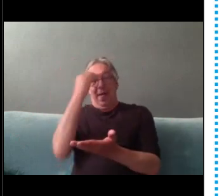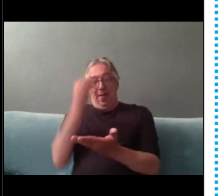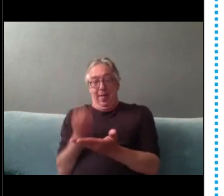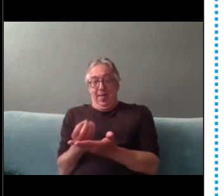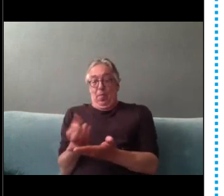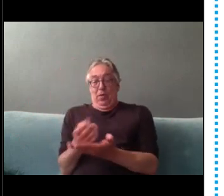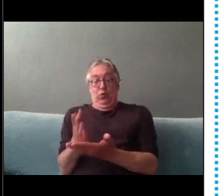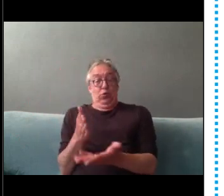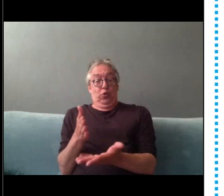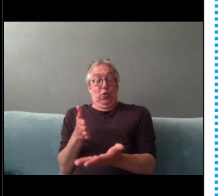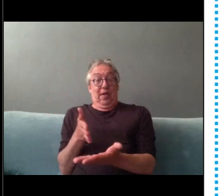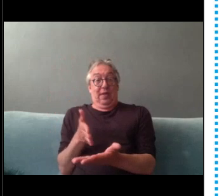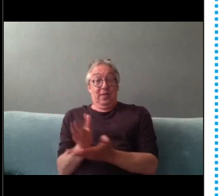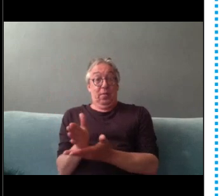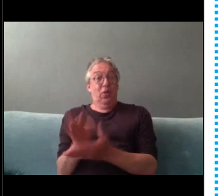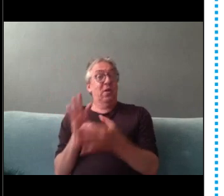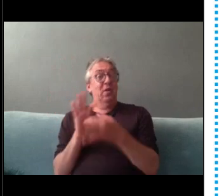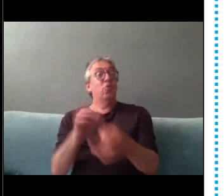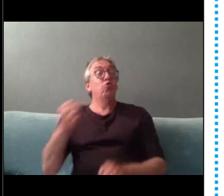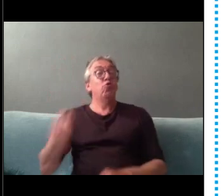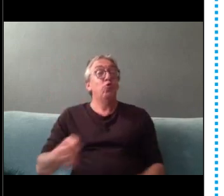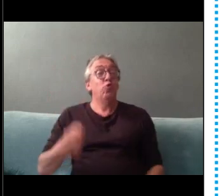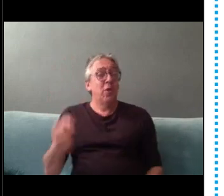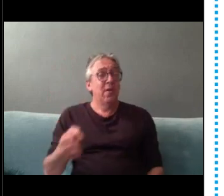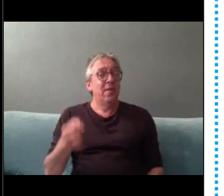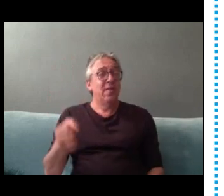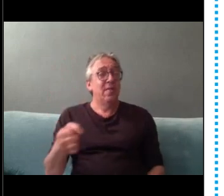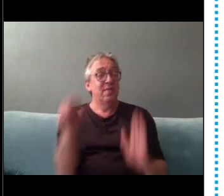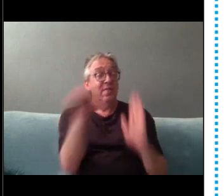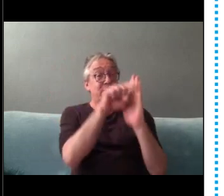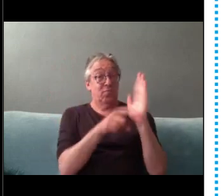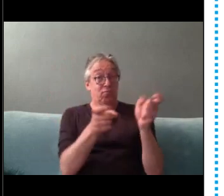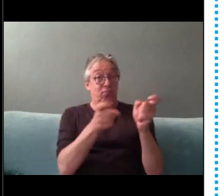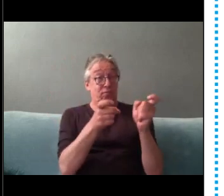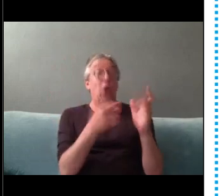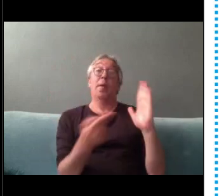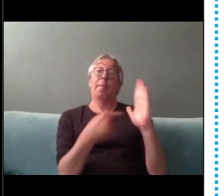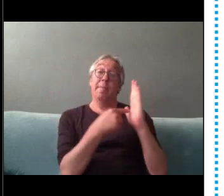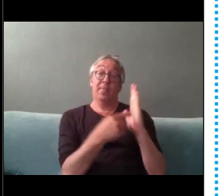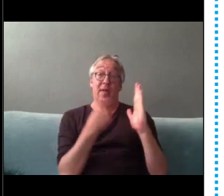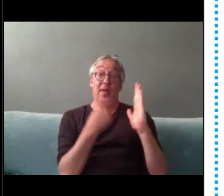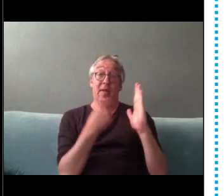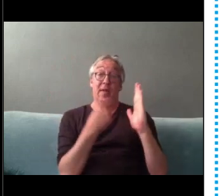the law says persons with disabilities can request information